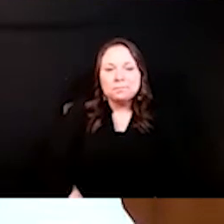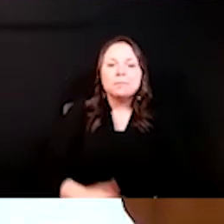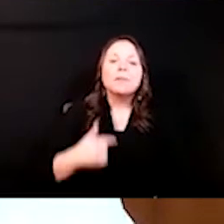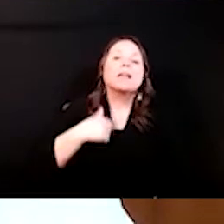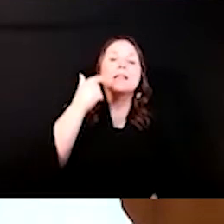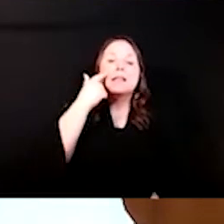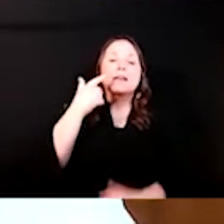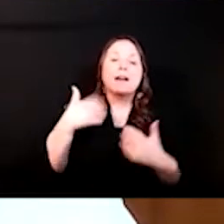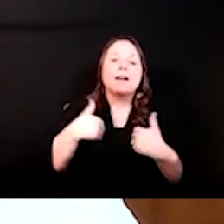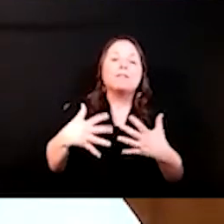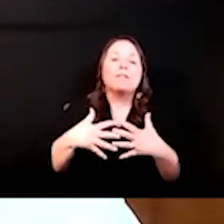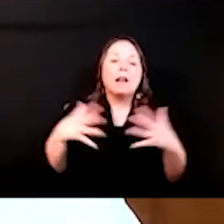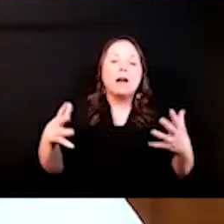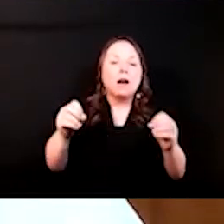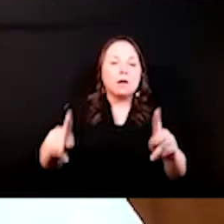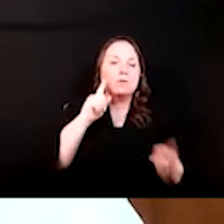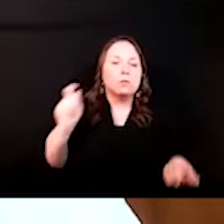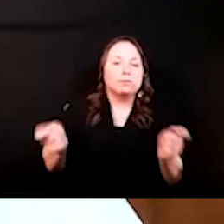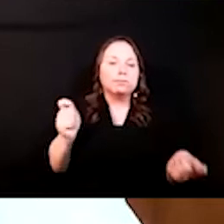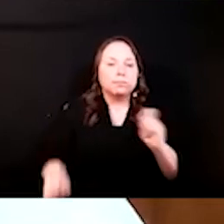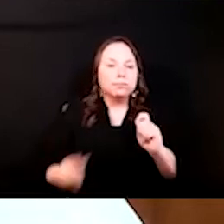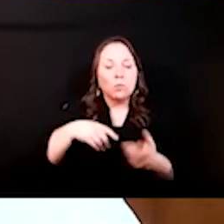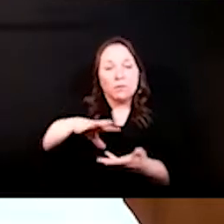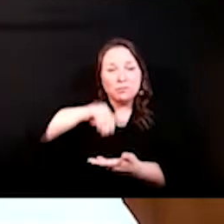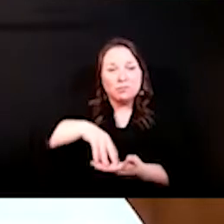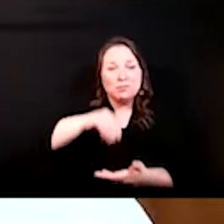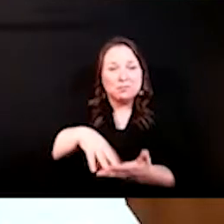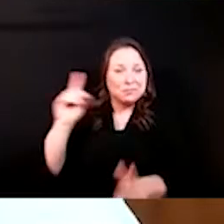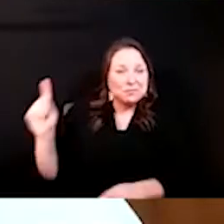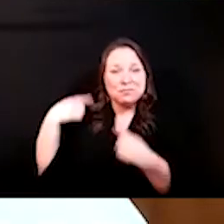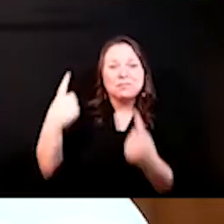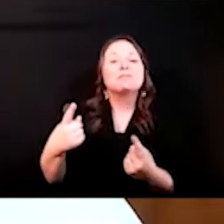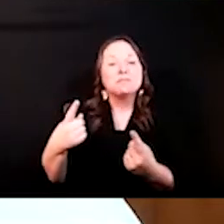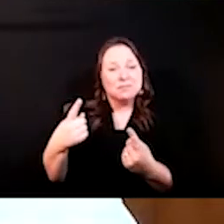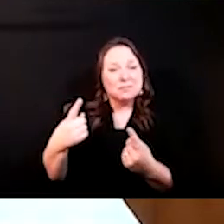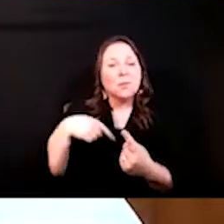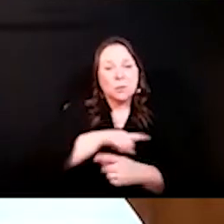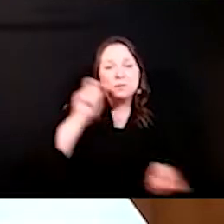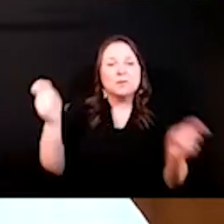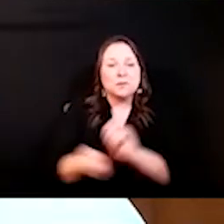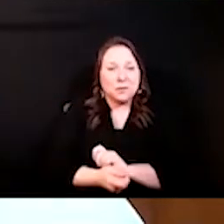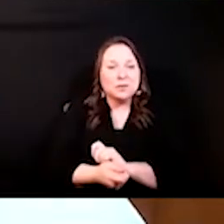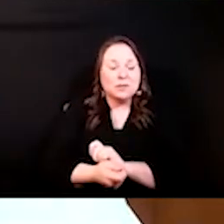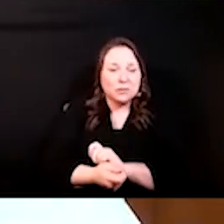I THINK WE'VE GOT A LOT OF OPPORTUNITIES FOR CHANGE, AND WE'VE LEARNED A LOT ABOUT THINGS THAT WE CAN CHANGE AND